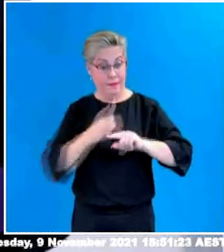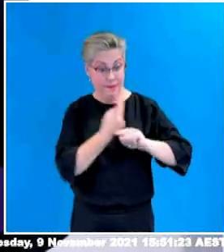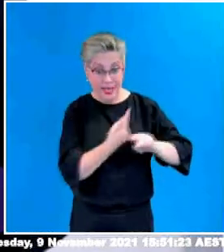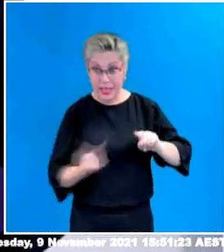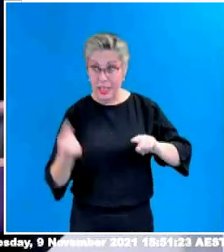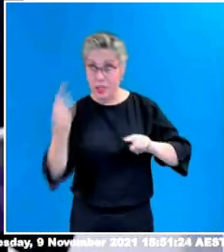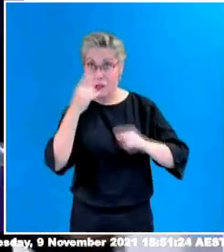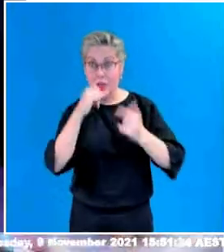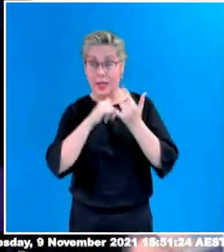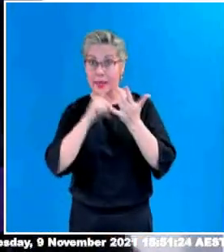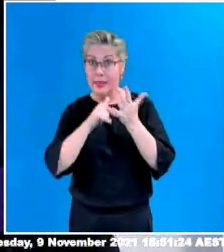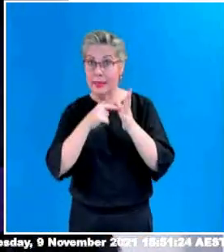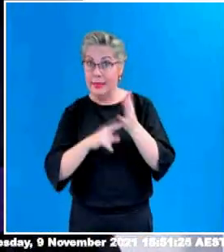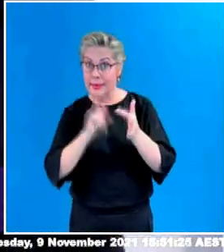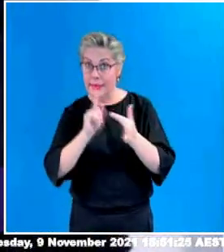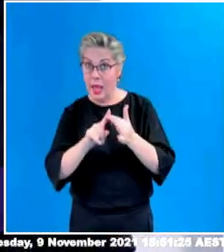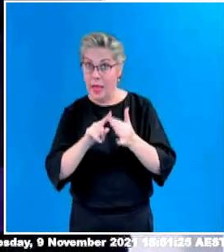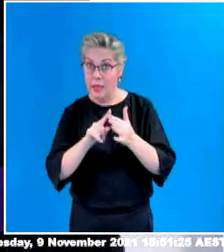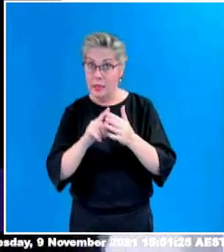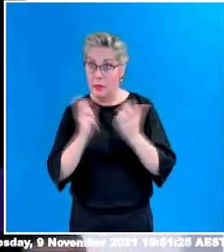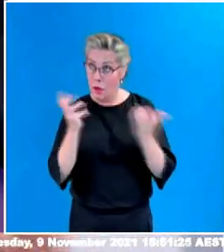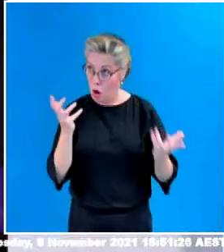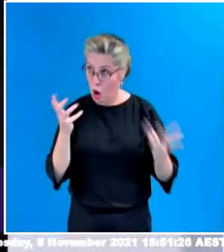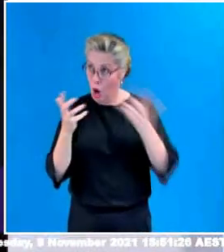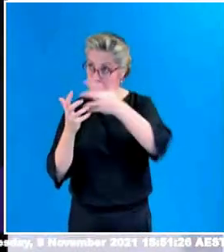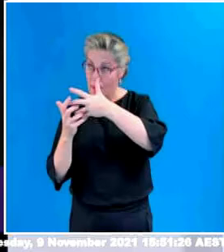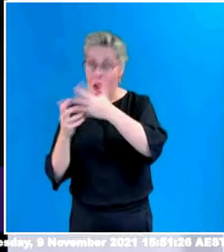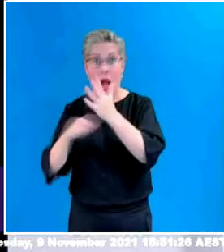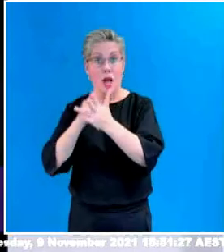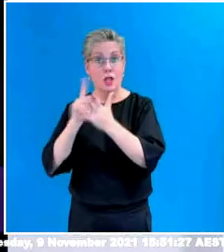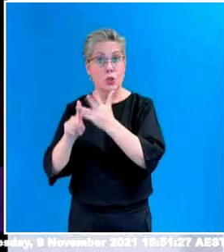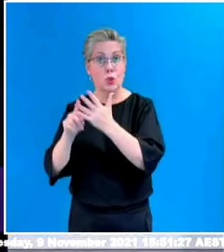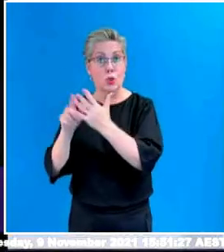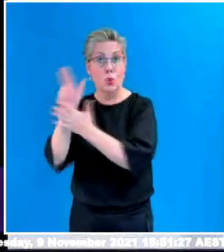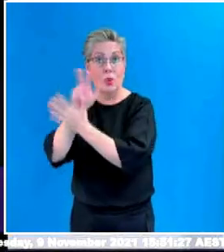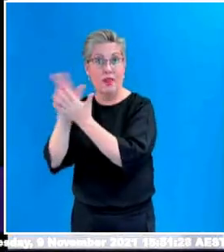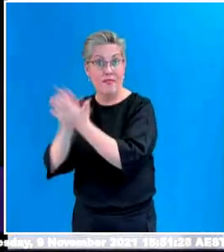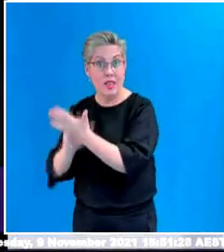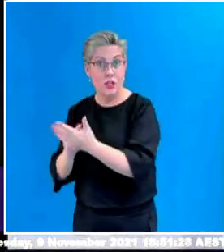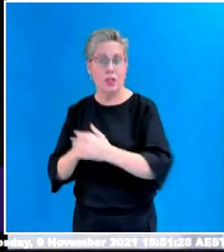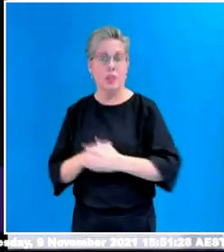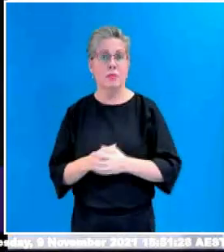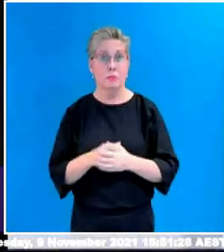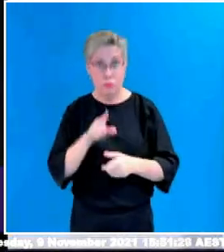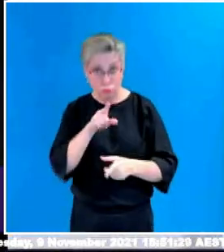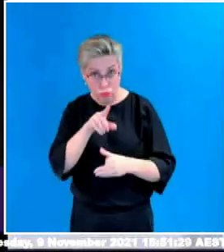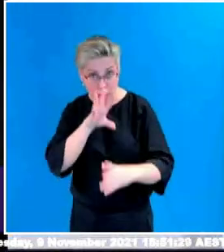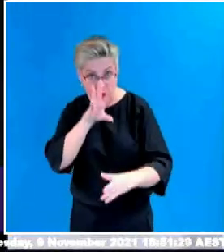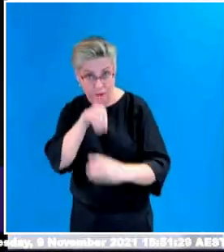No, I was not. I have only been in this role for around three months.